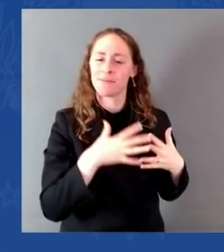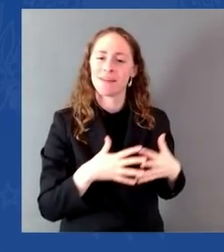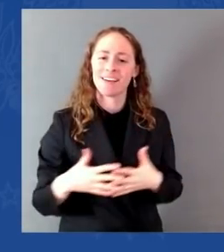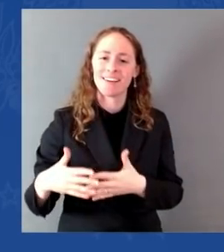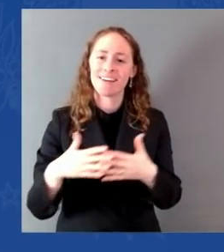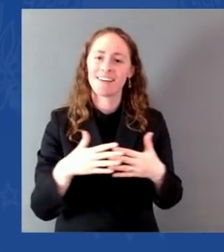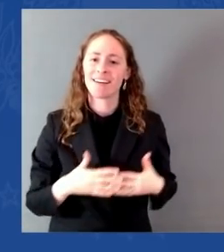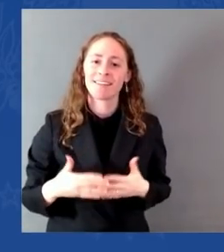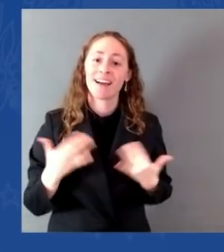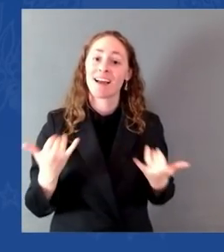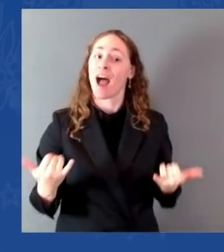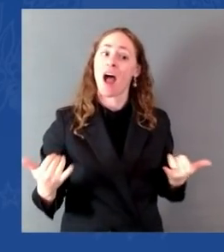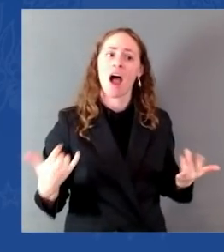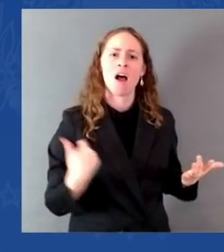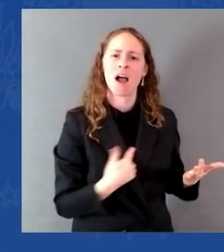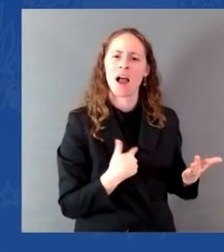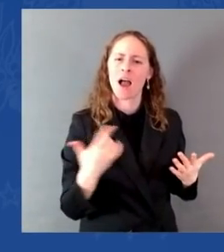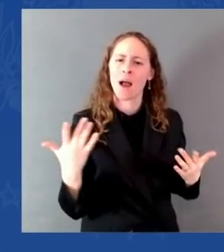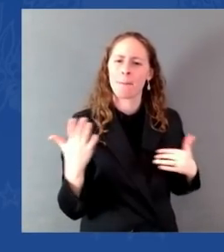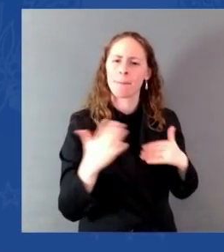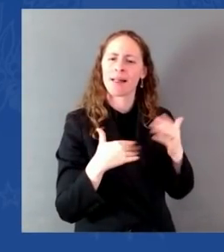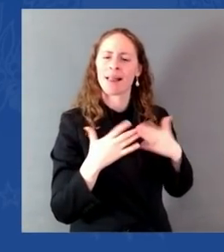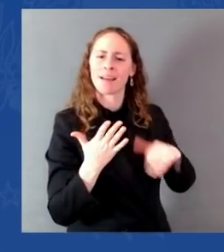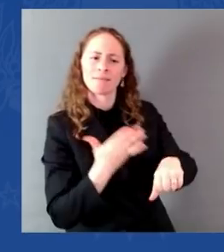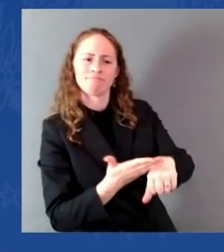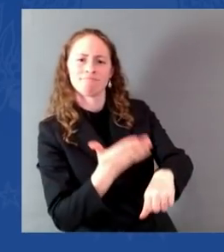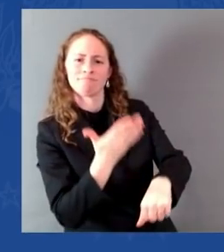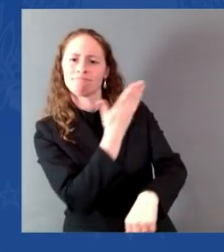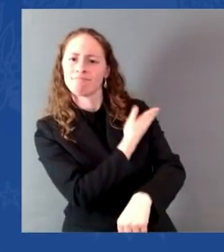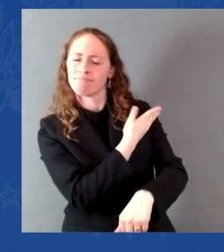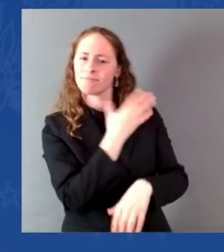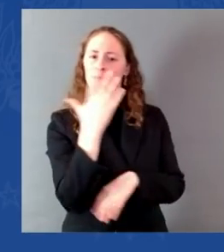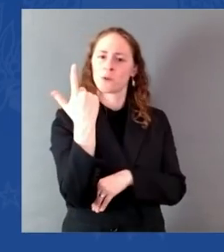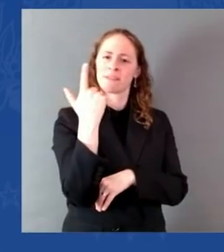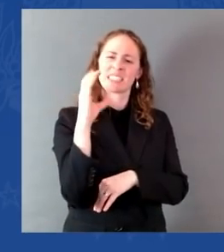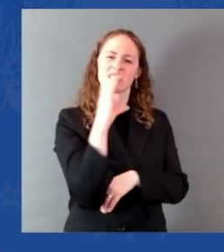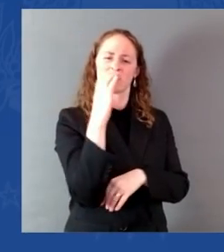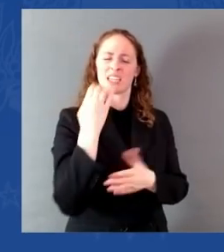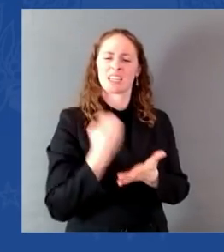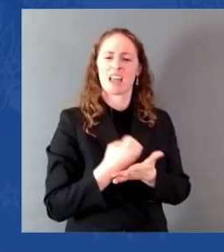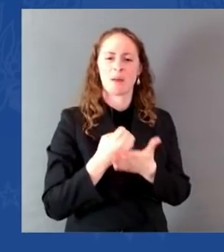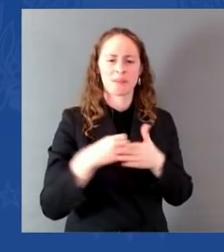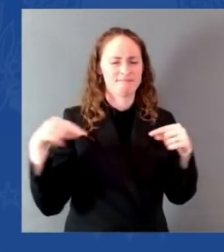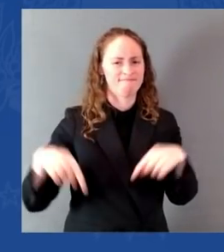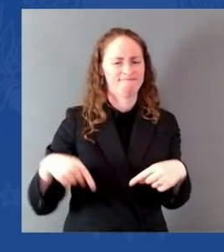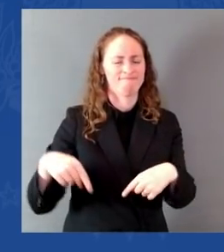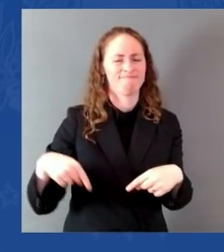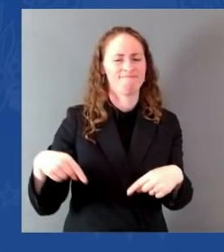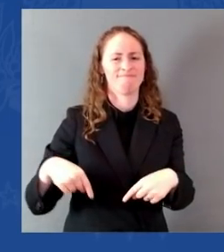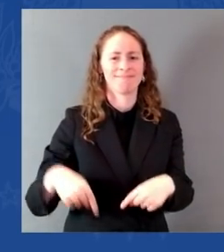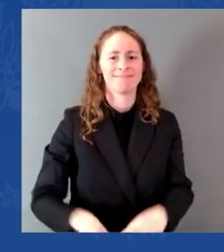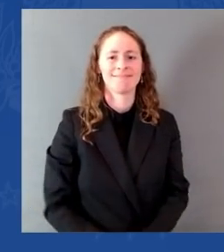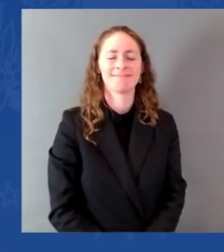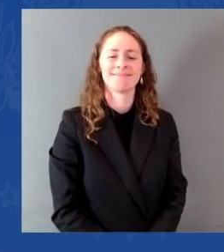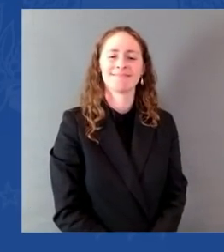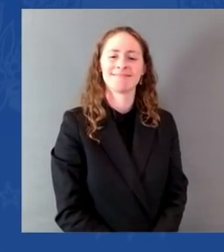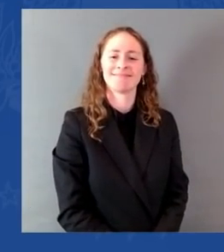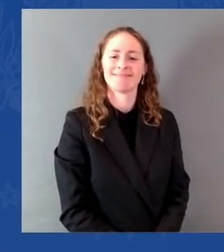I truly believe -- and I promise you this -- I believe that 50 years from now when historians look back at this moment,